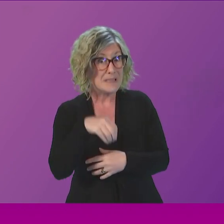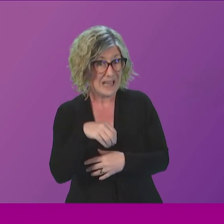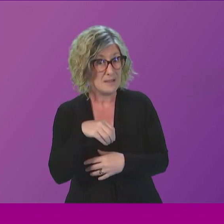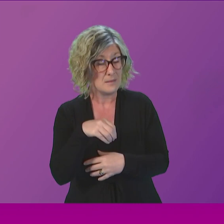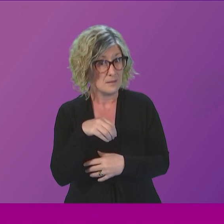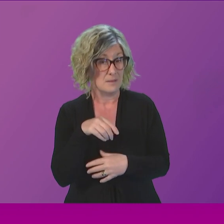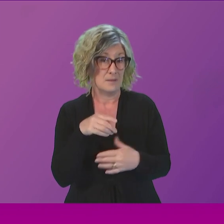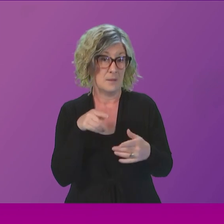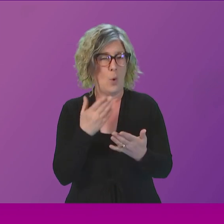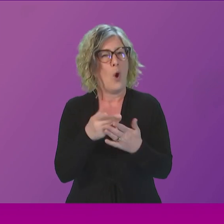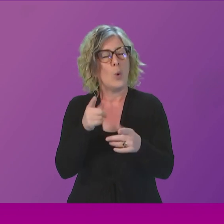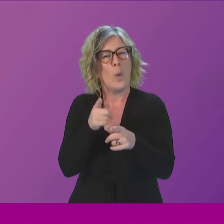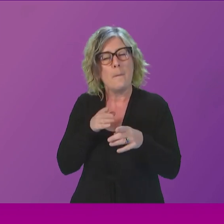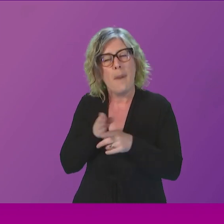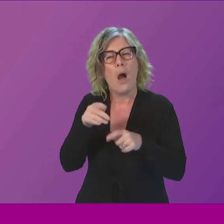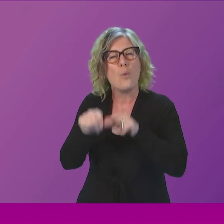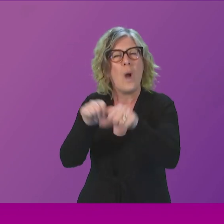the case 10 years ago, for example.